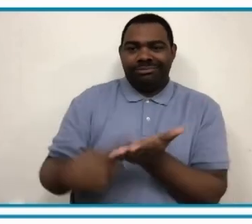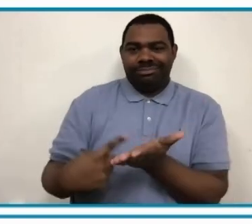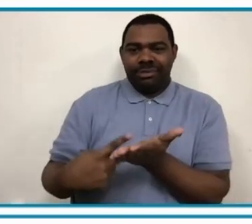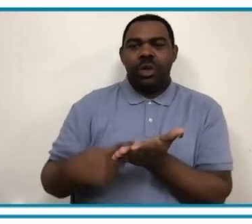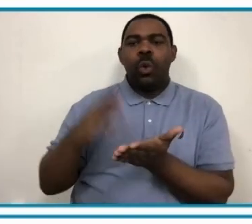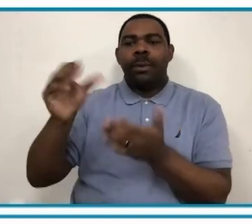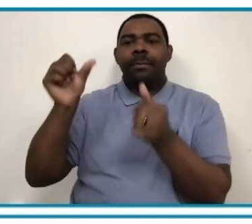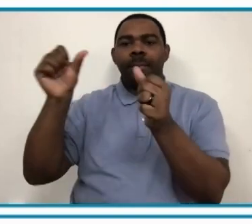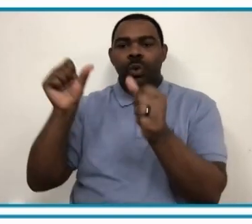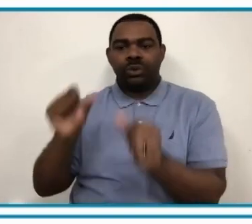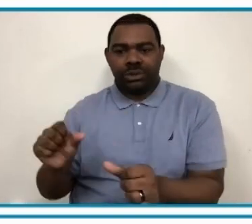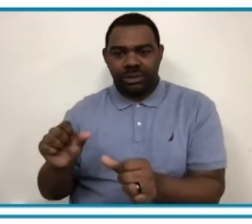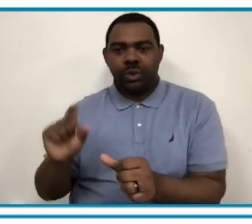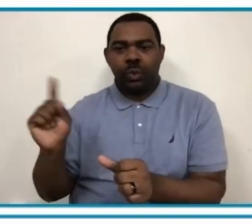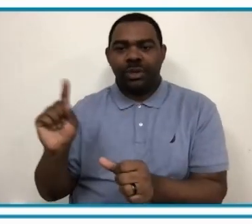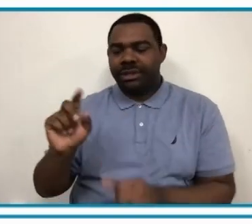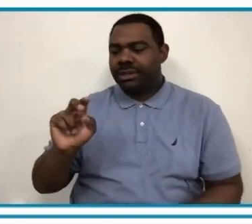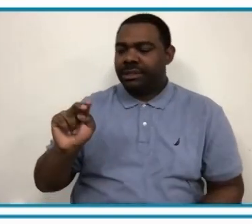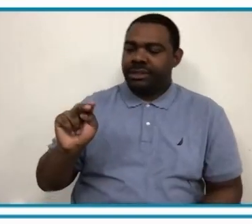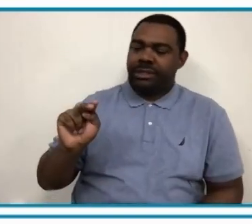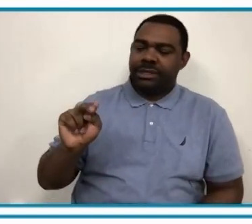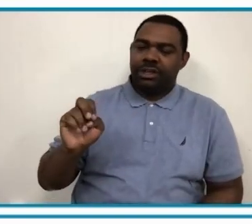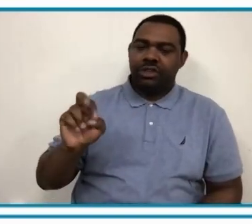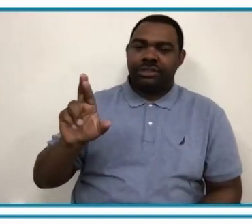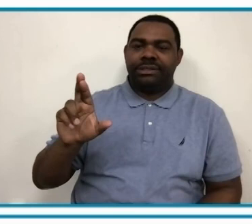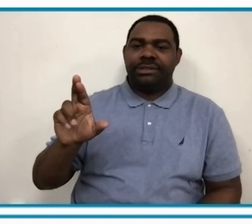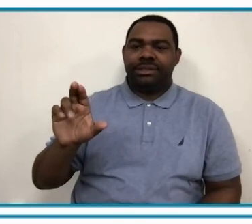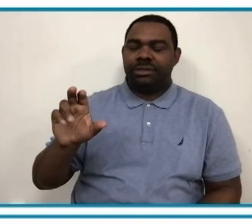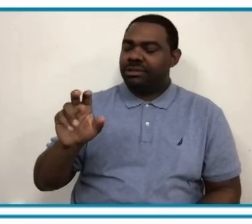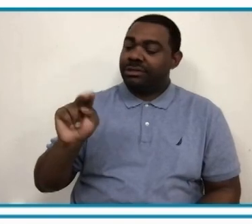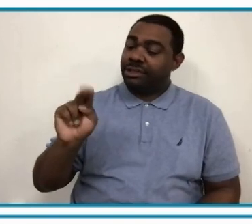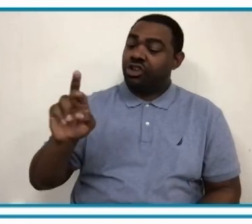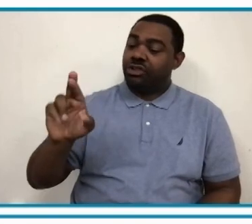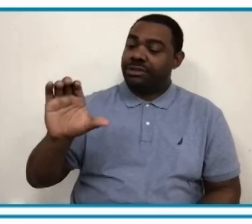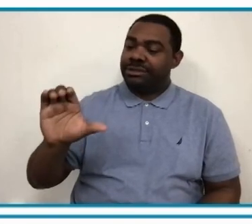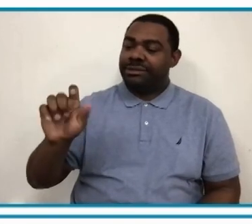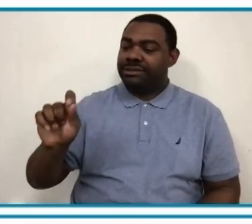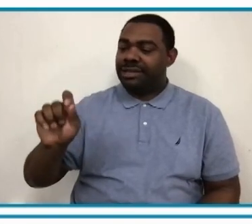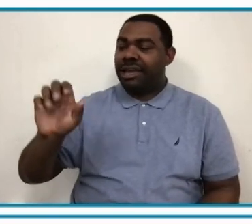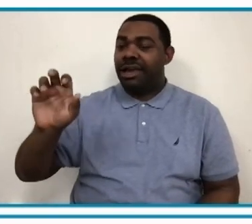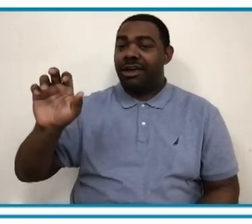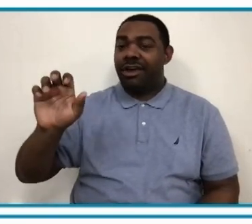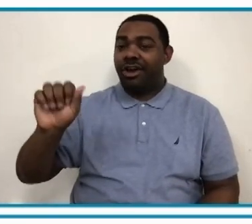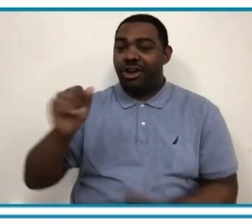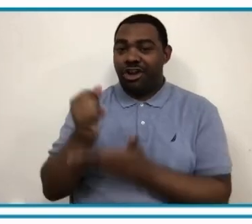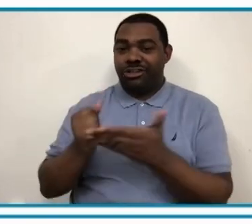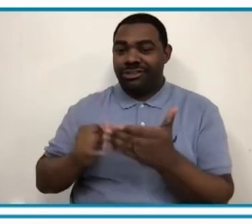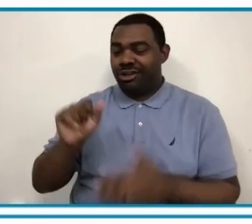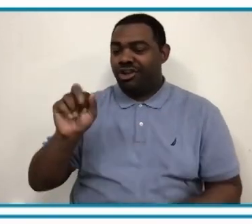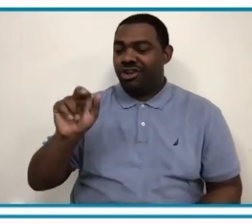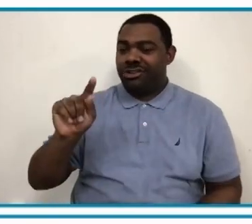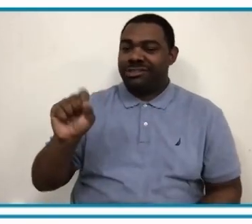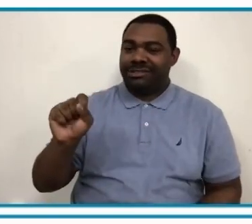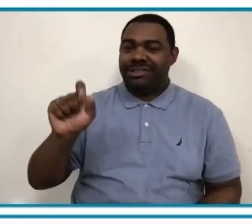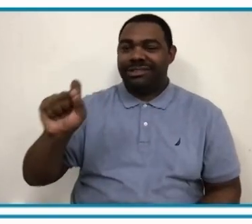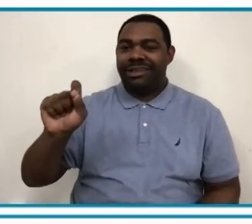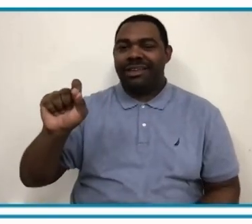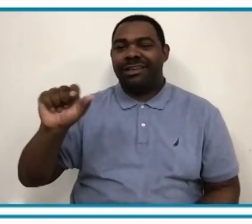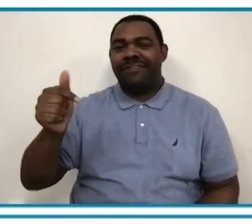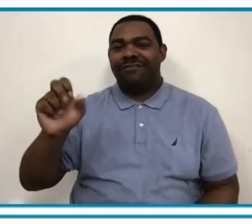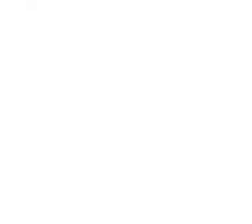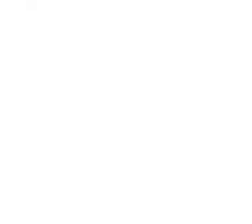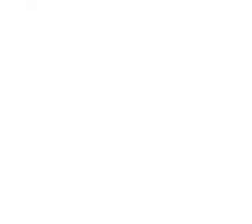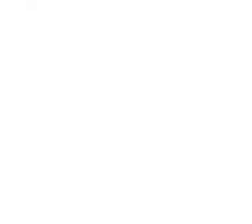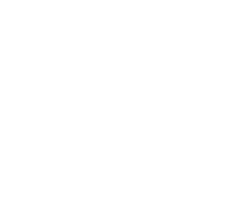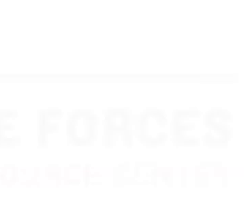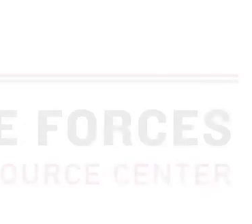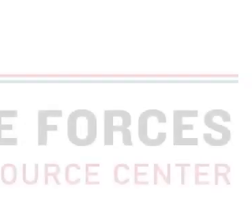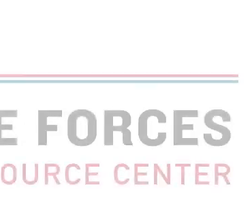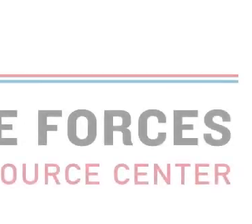So, now's the time to go to that website, thanks and have a great remainder of the week.